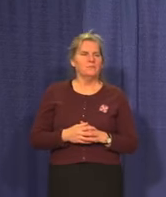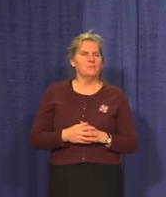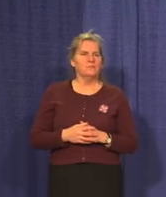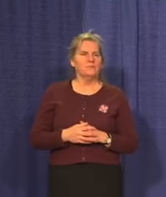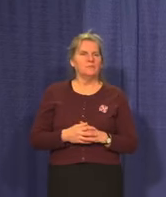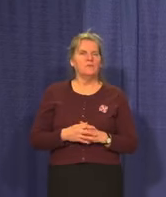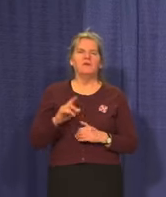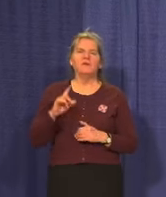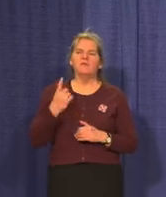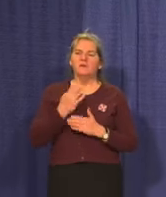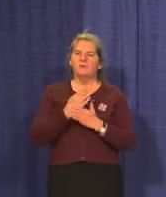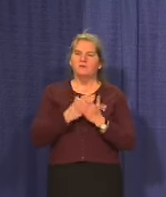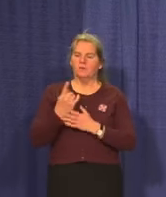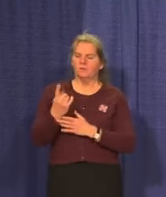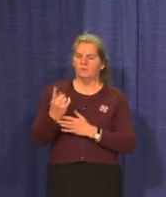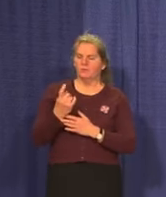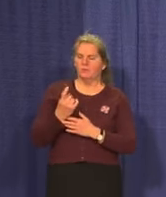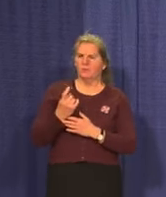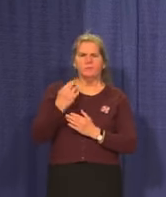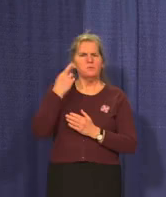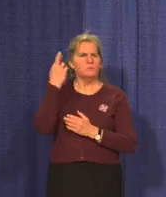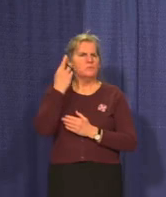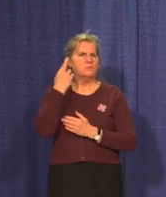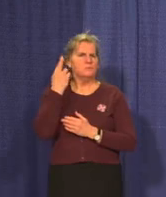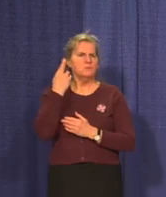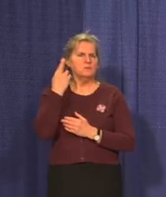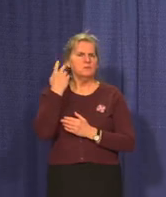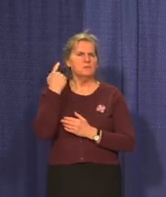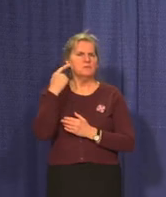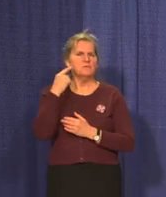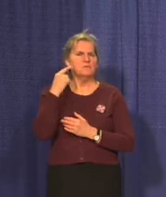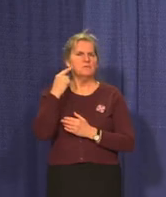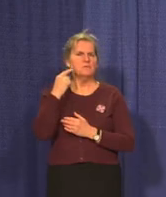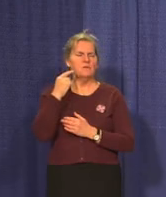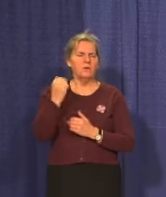THE FIRST PART OF THE QUESTION WAS AROUND THE REASONS FOR THE